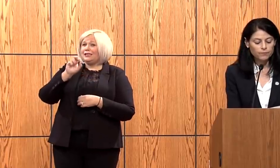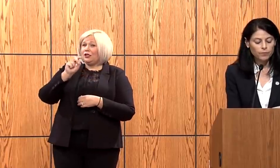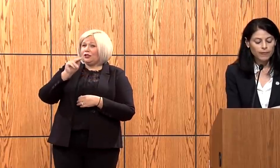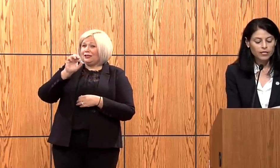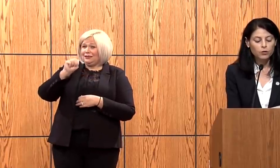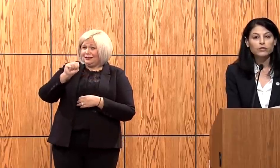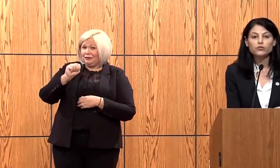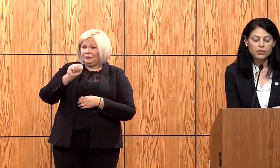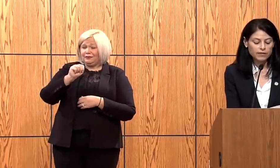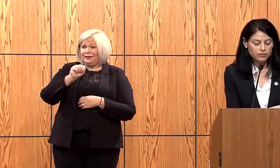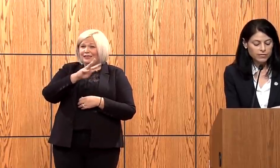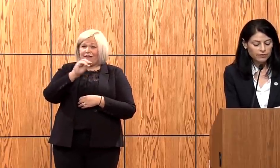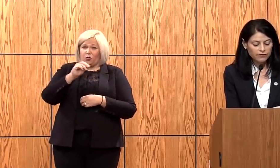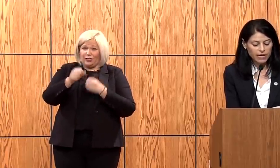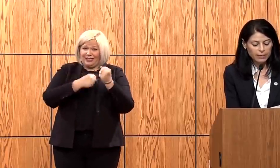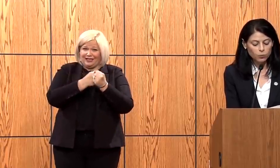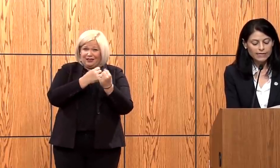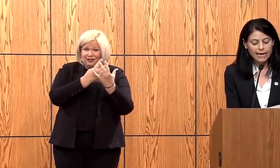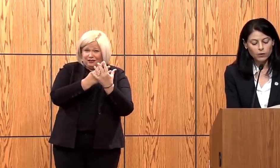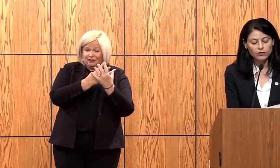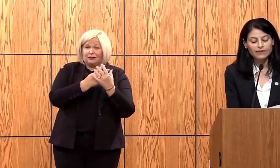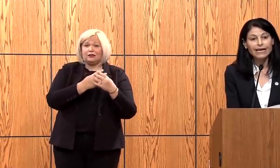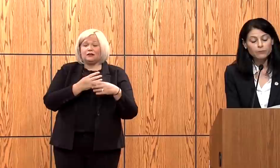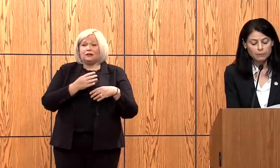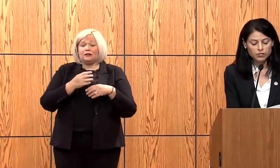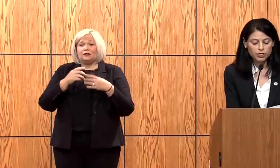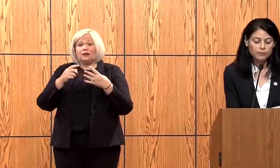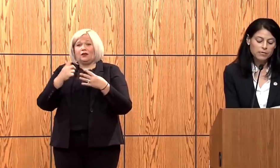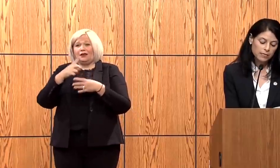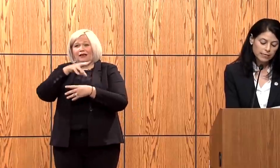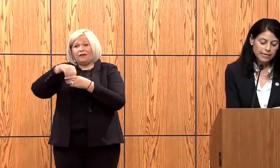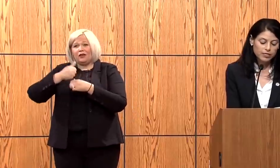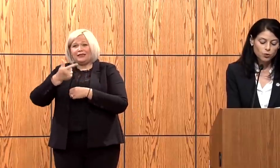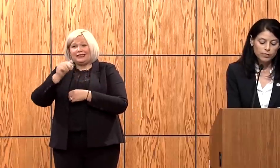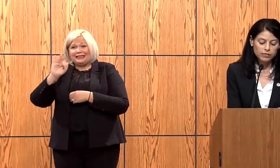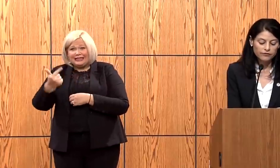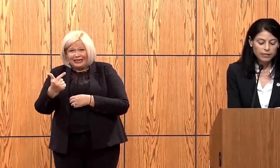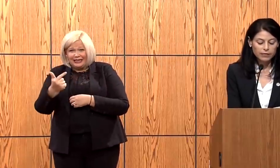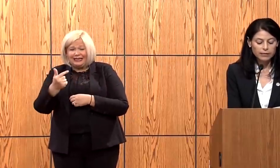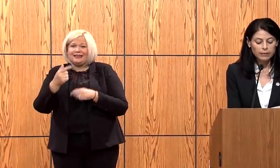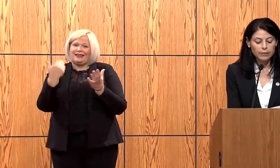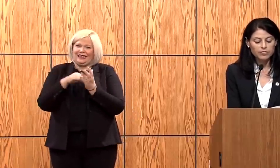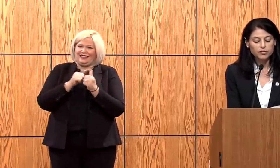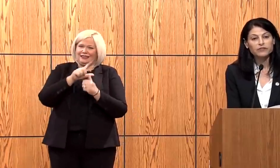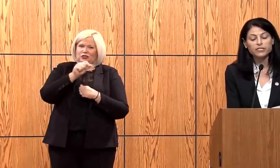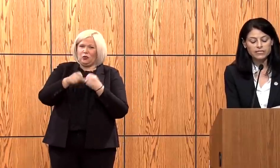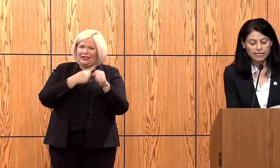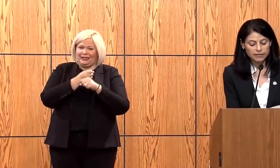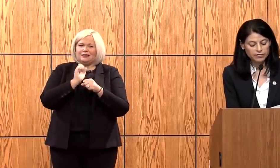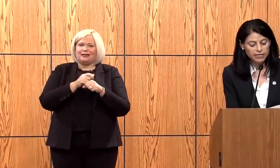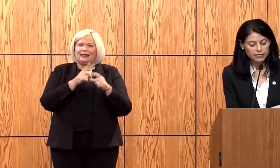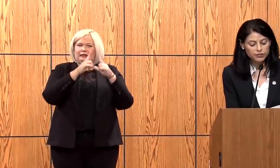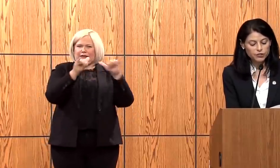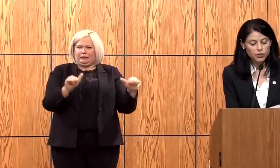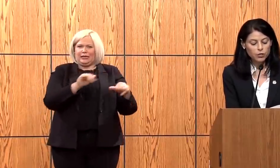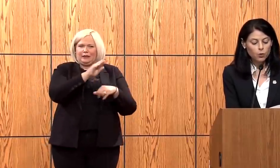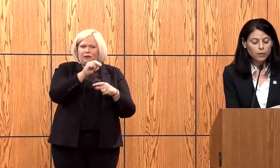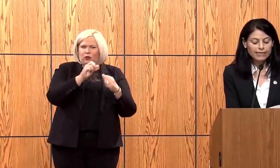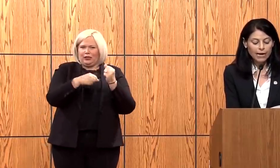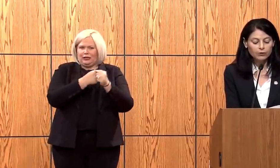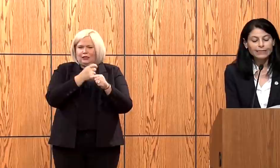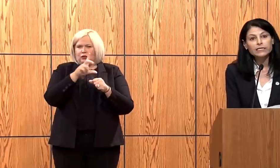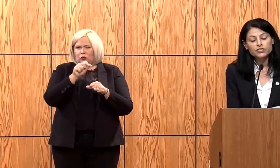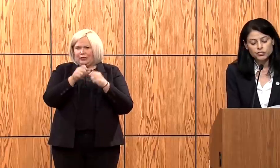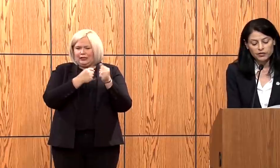MUNITH. CHARGED WITH FOUR FELLY LYY LYY